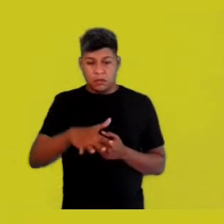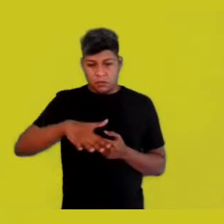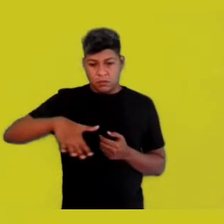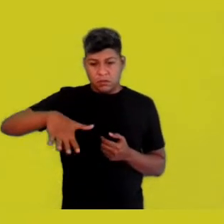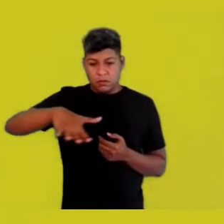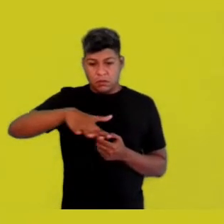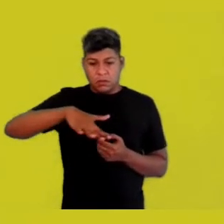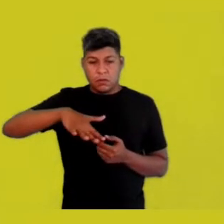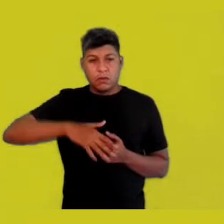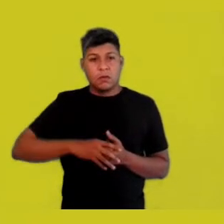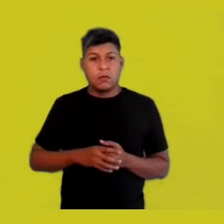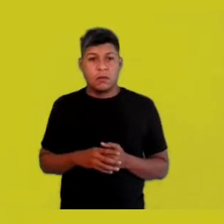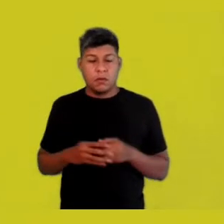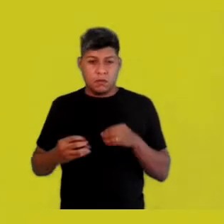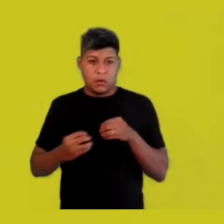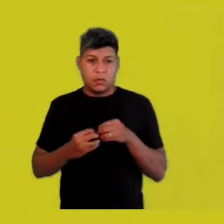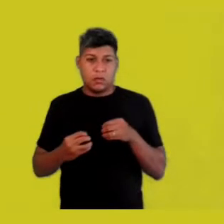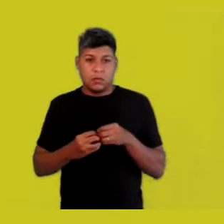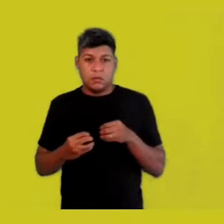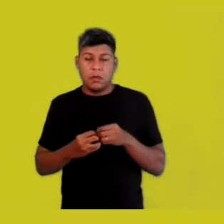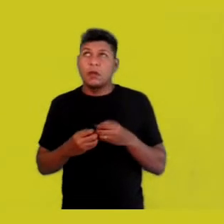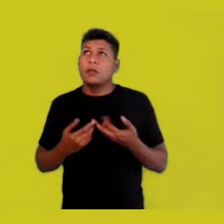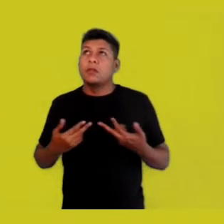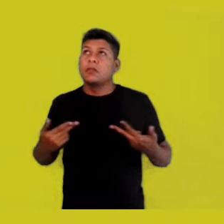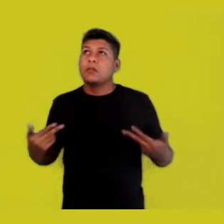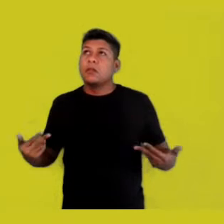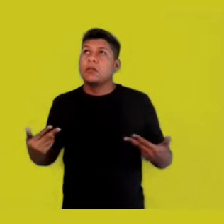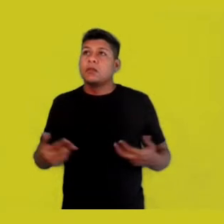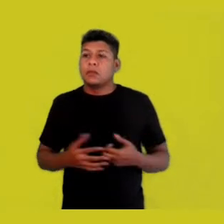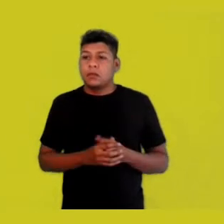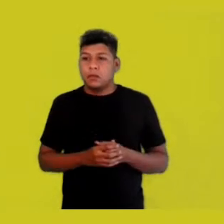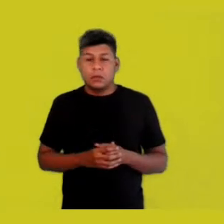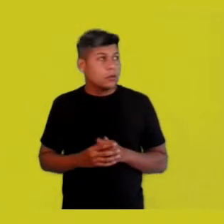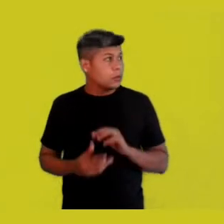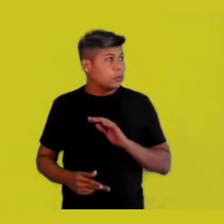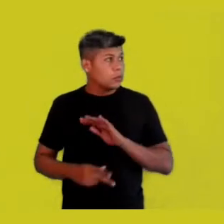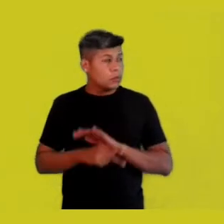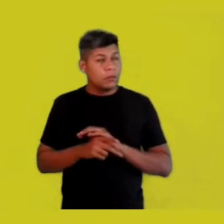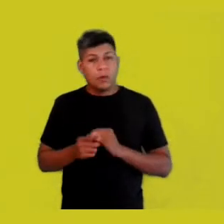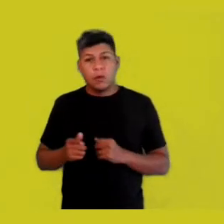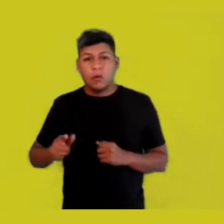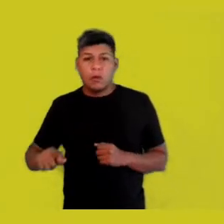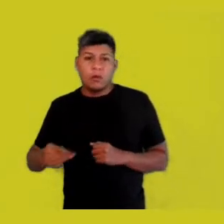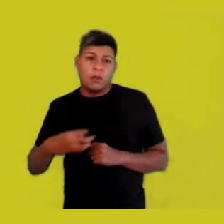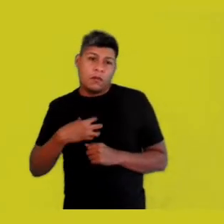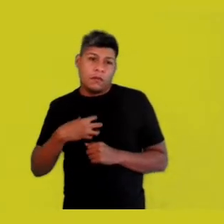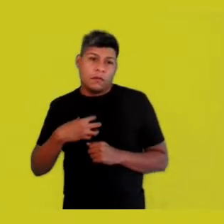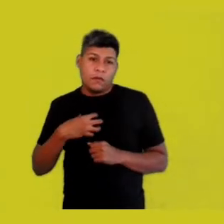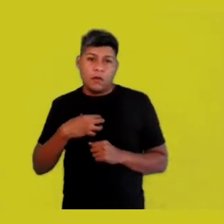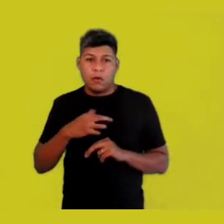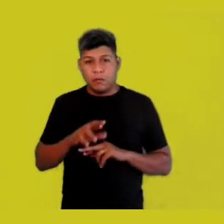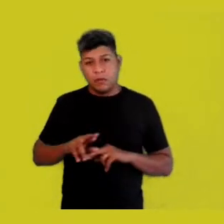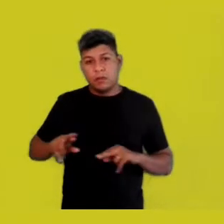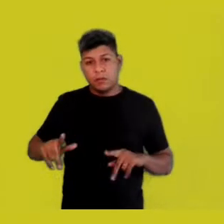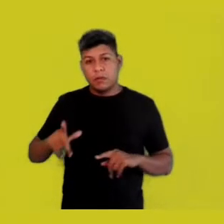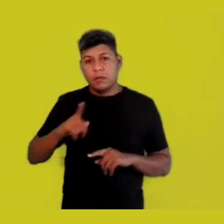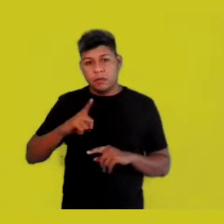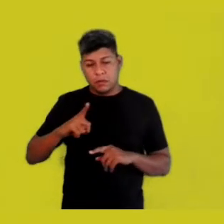of getting close to things in other ways than those we celebrate